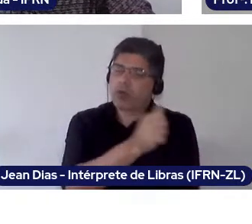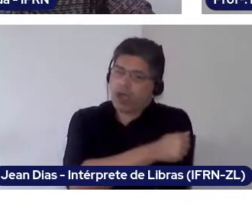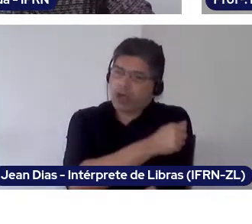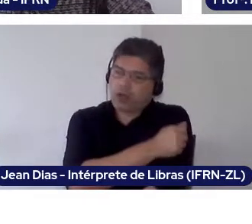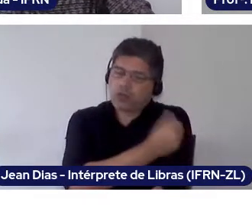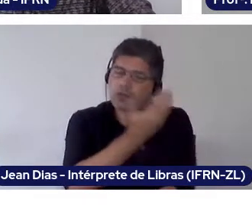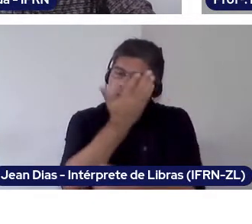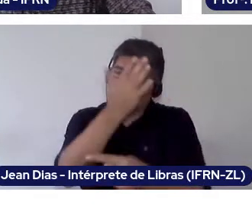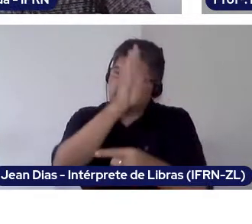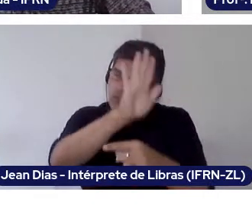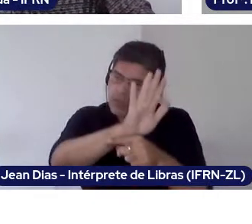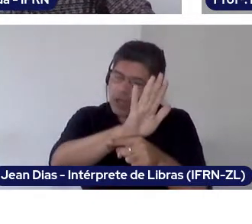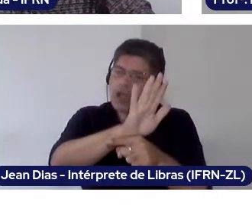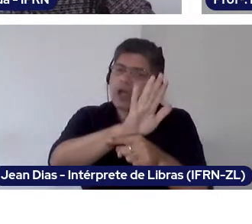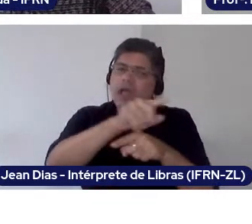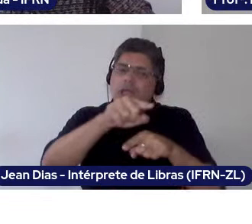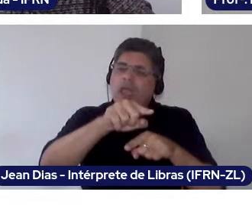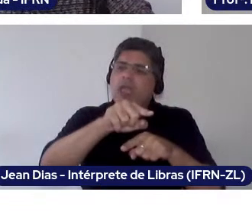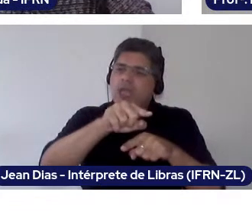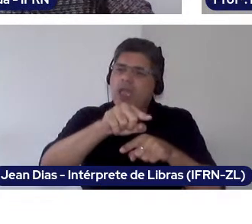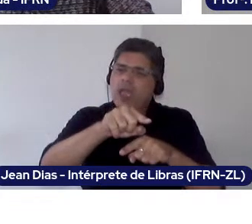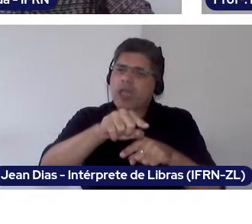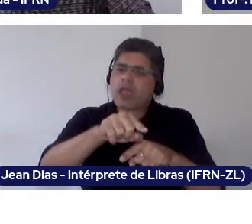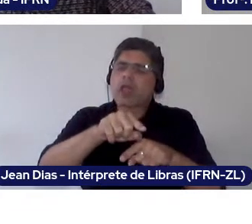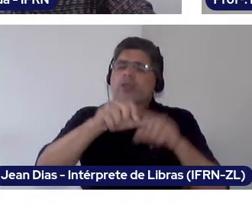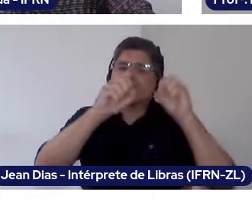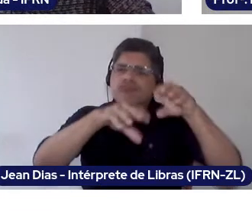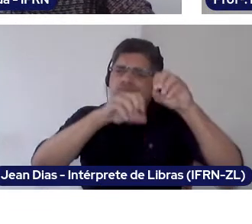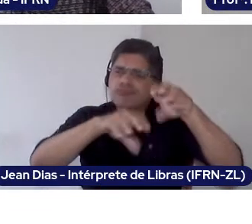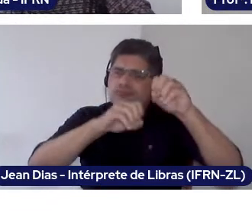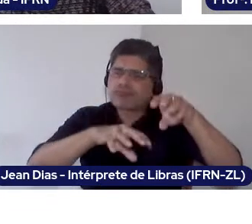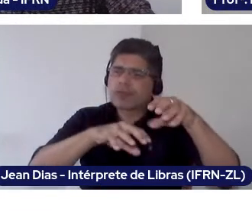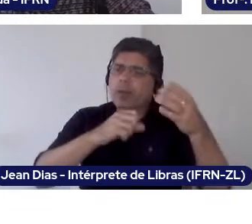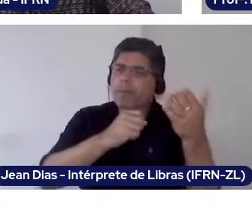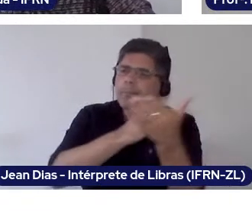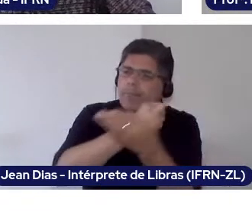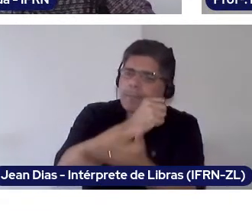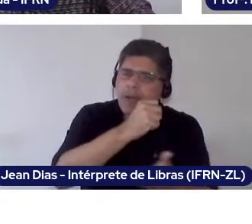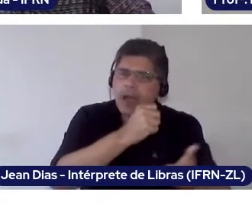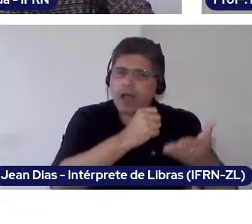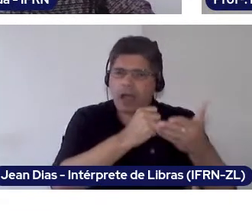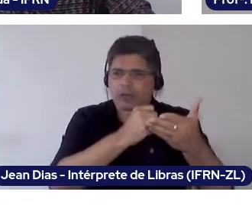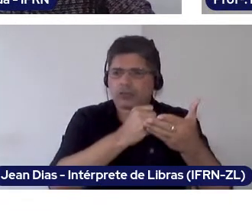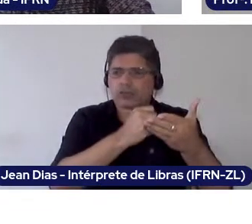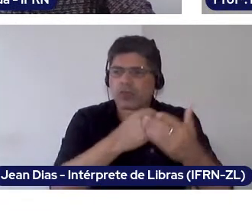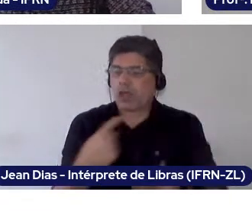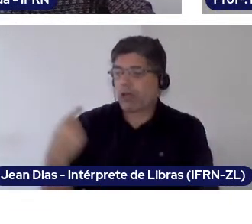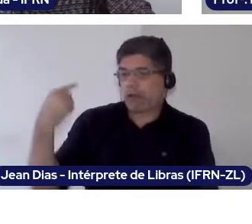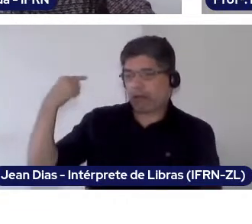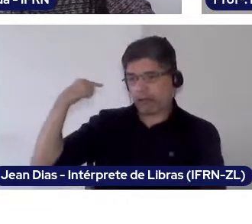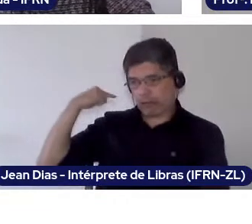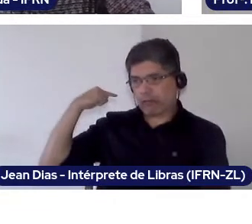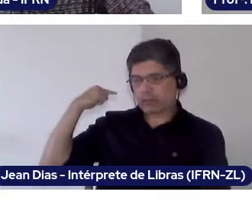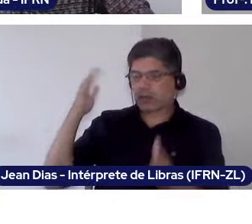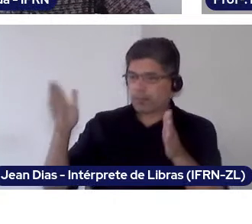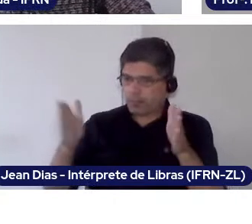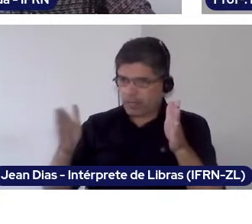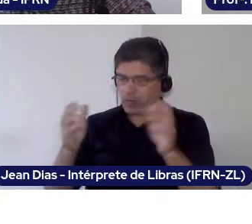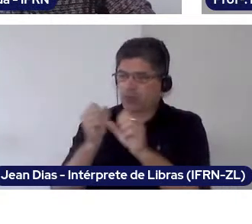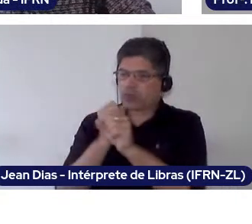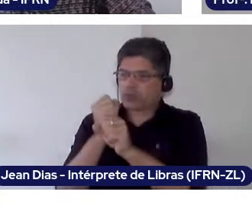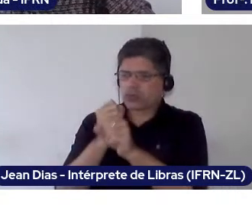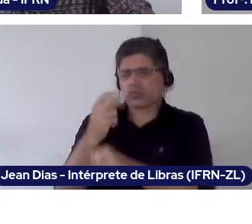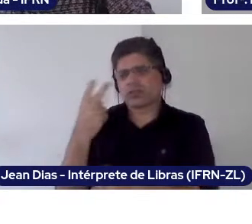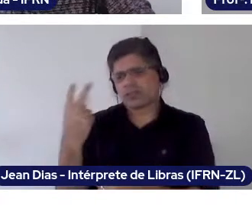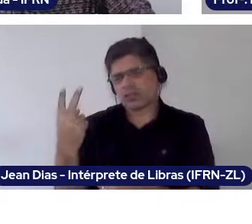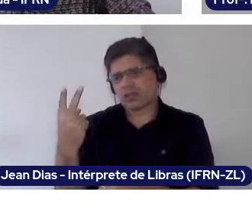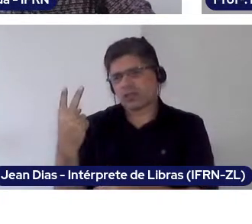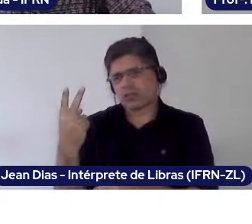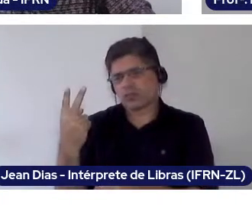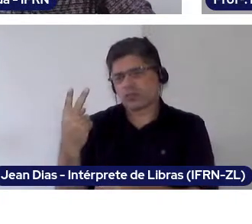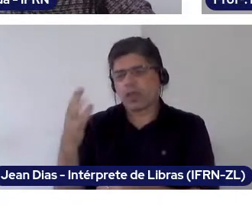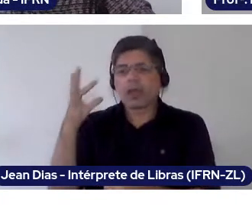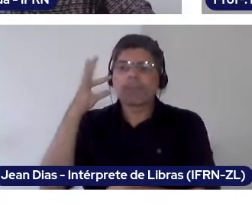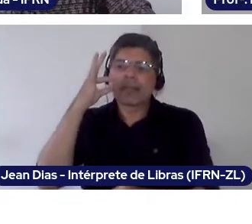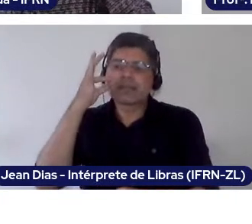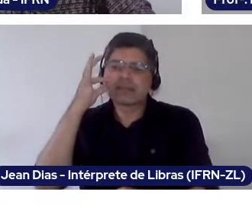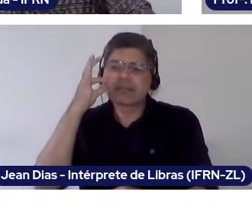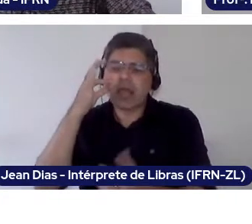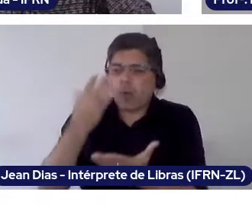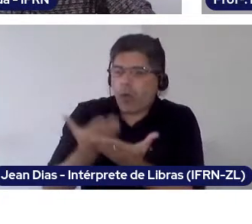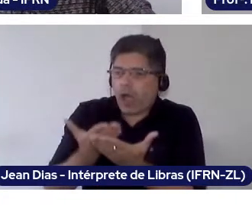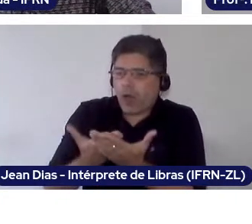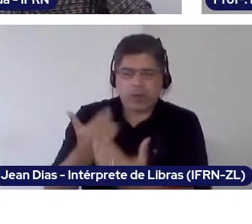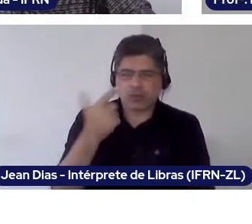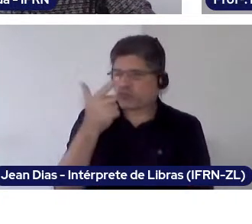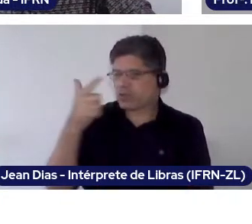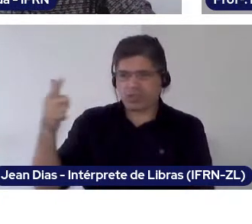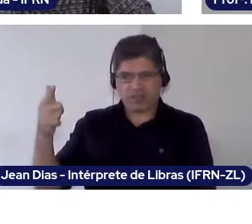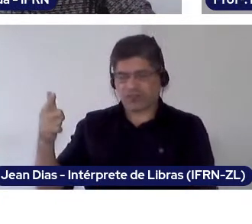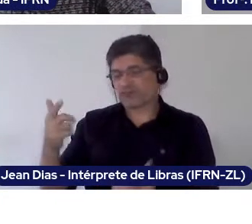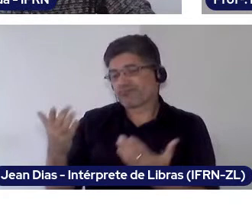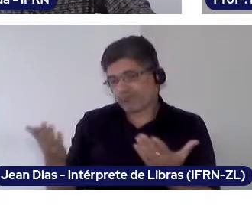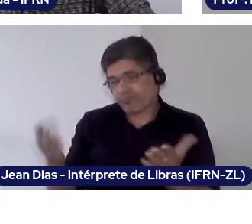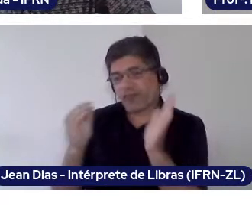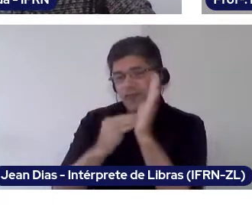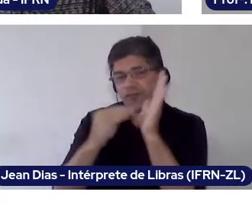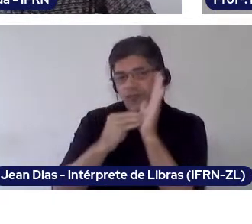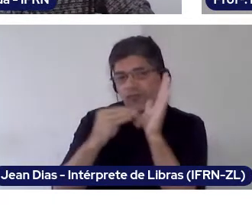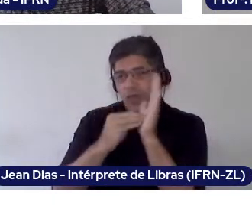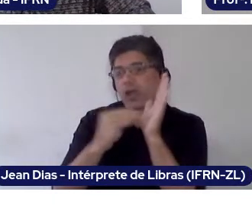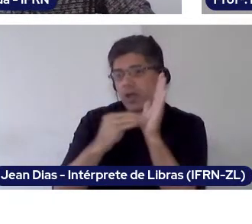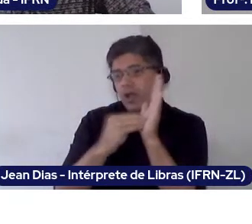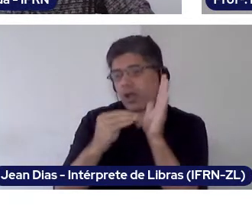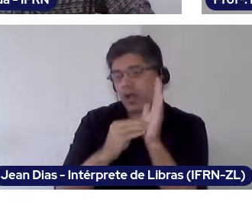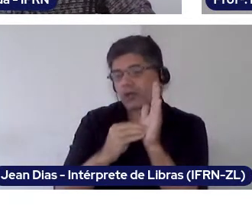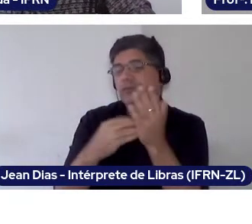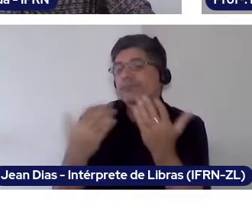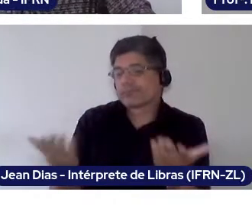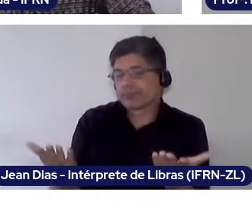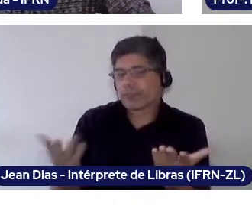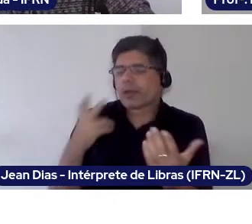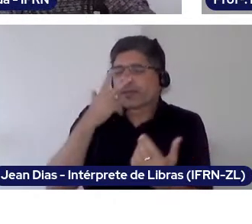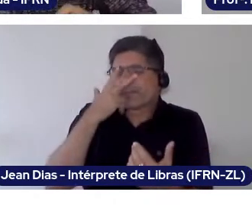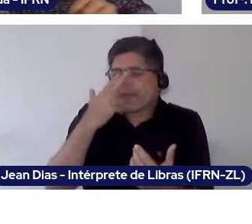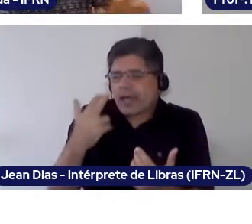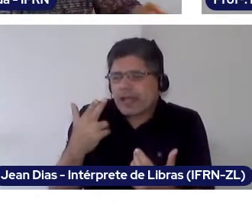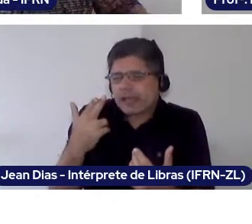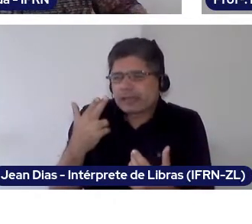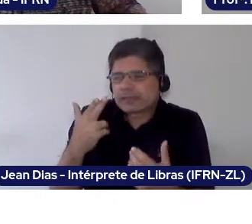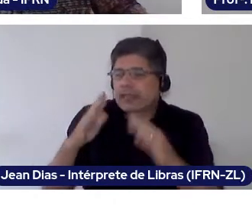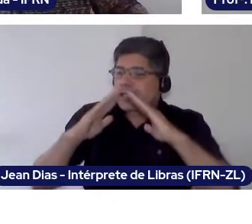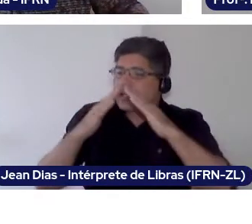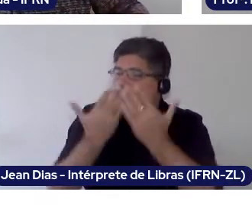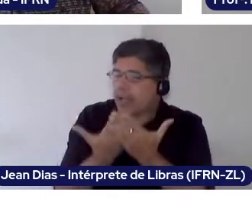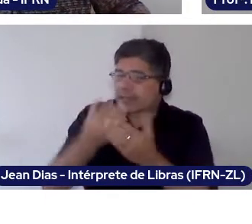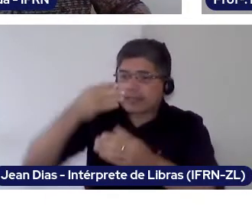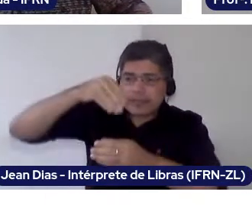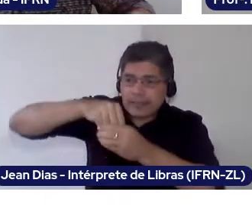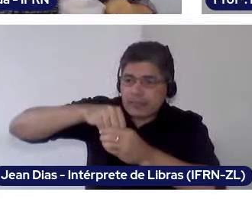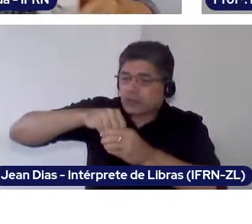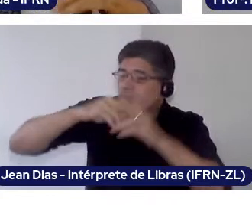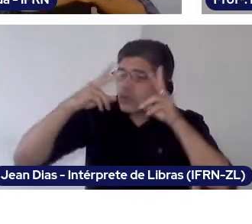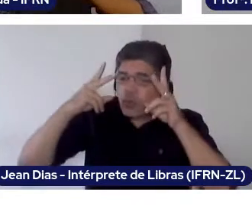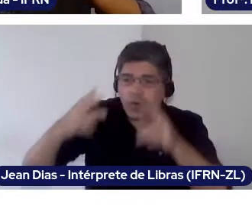We had these last two years of an almost homeschool system. It was very close to it, wasn't it?